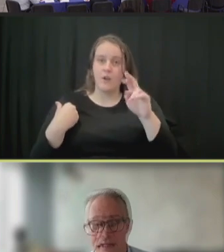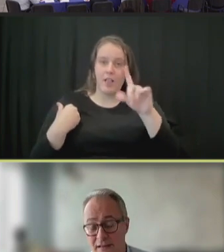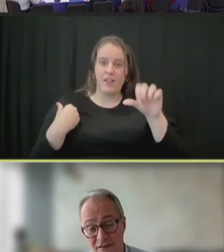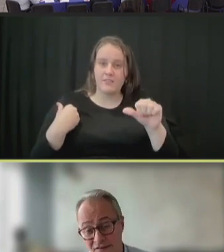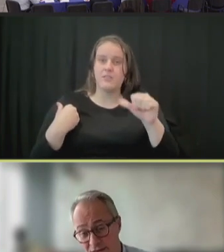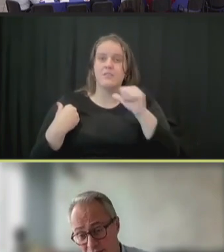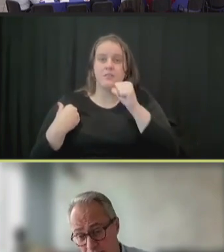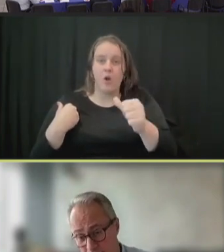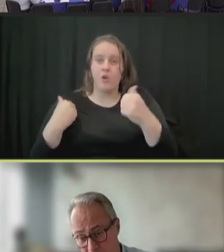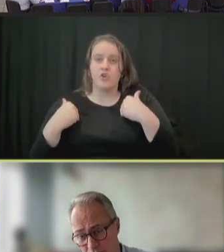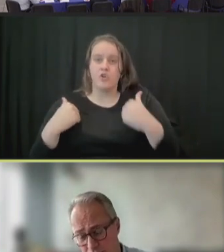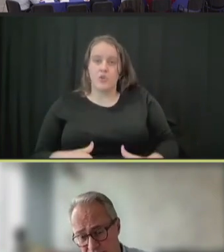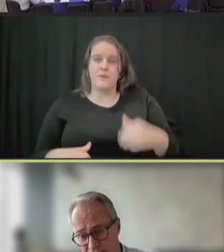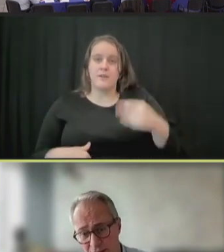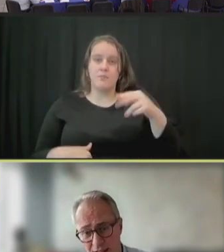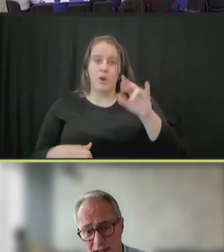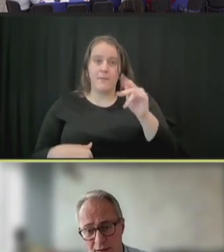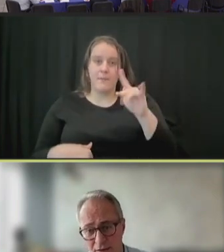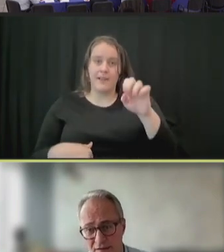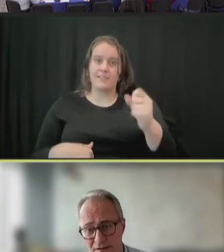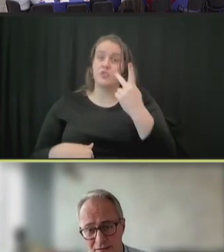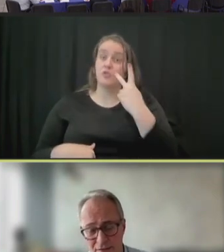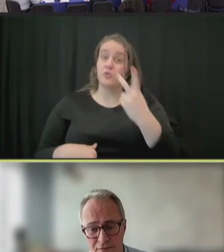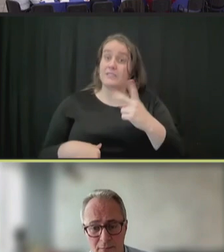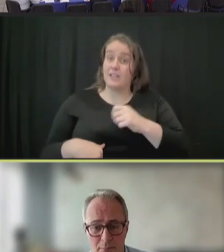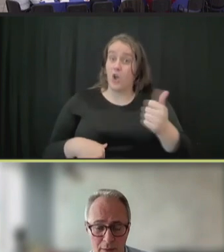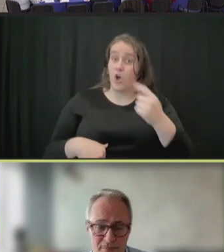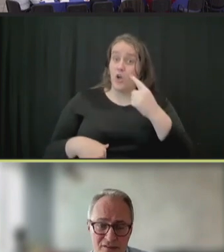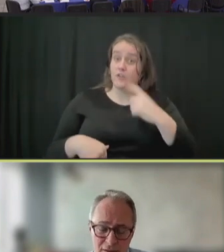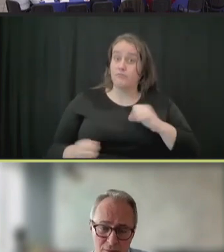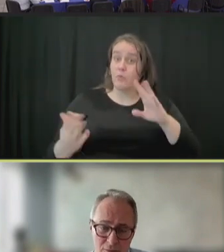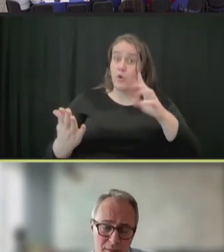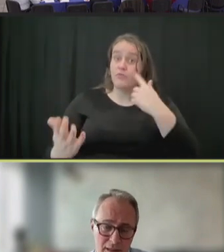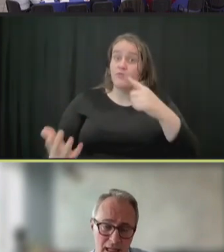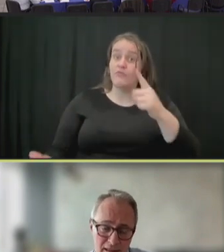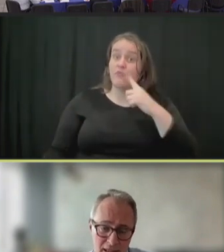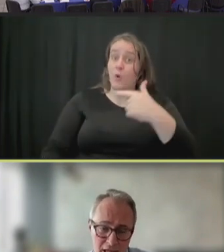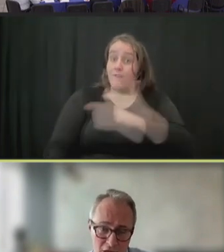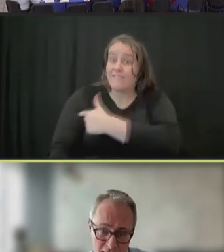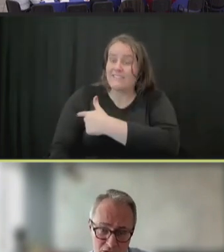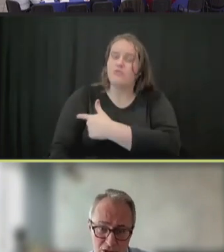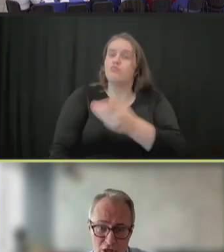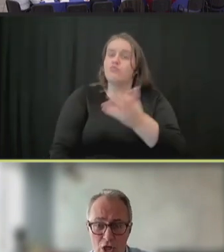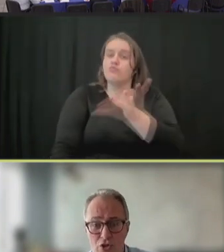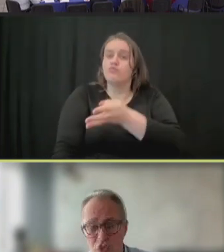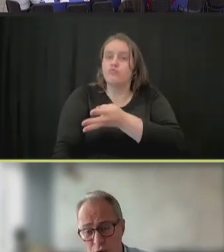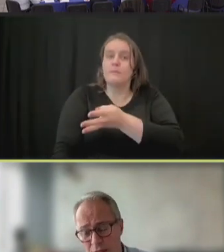then there is this beautiful study came out recently from Bob Seder group in NIH showing